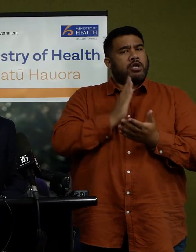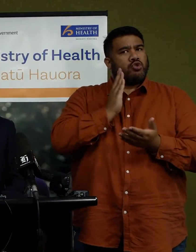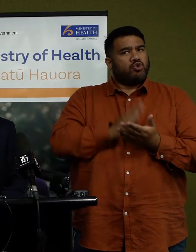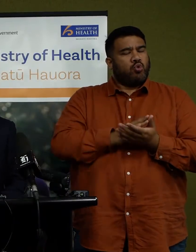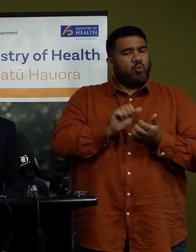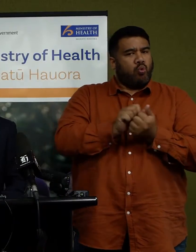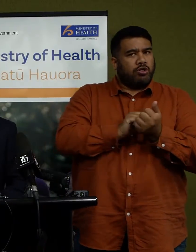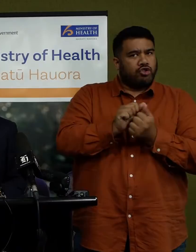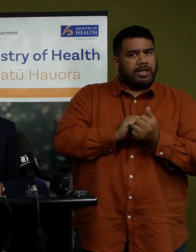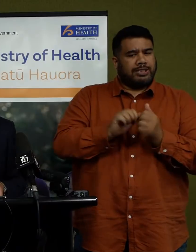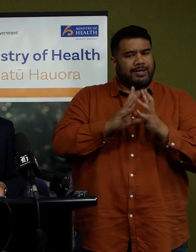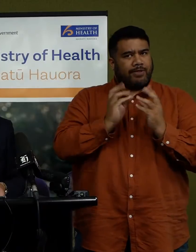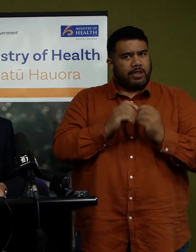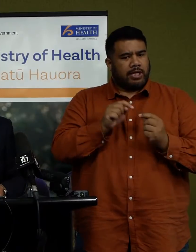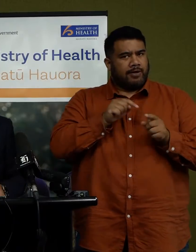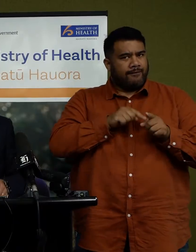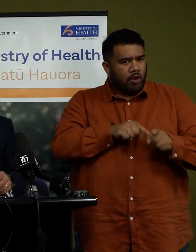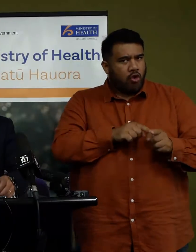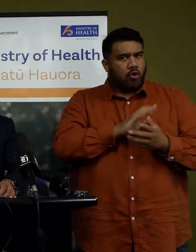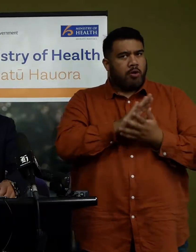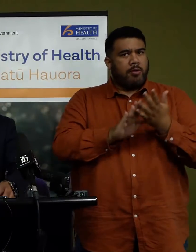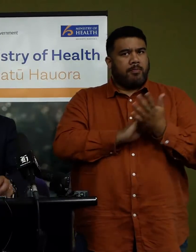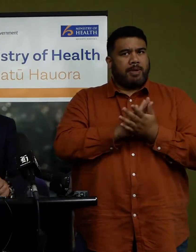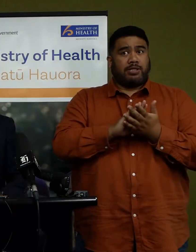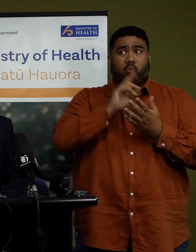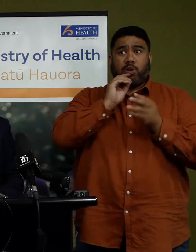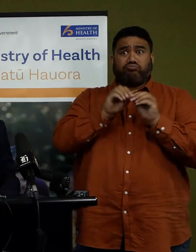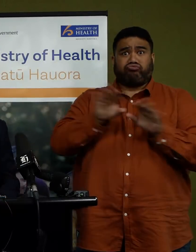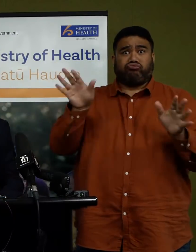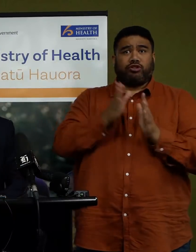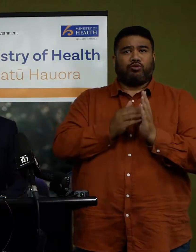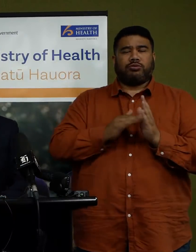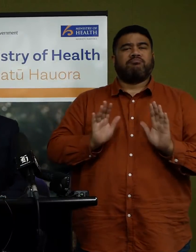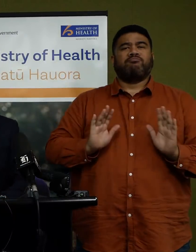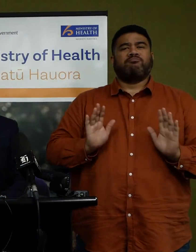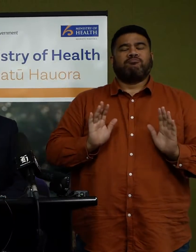is expected to remain low. So the woman confirmed with COVID-19